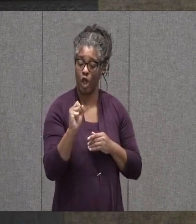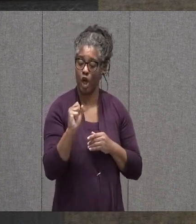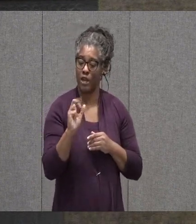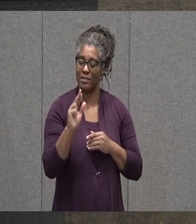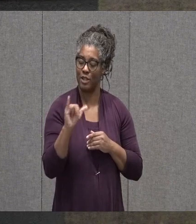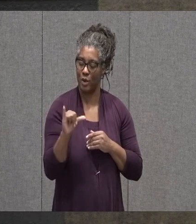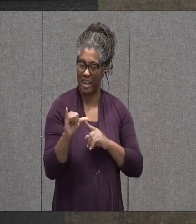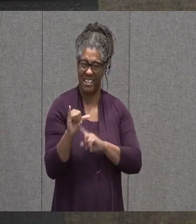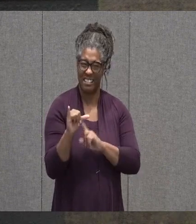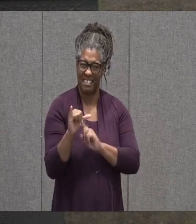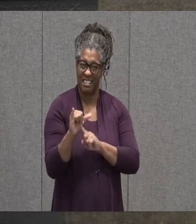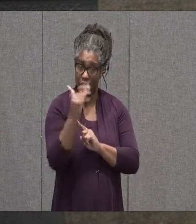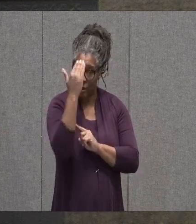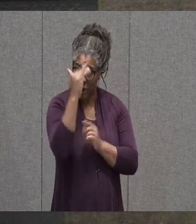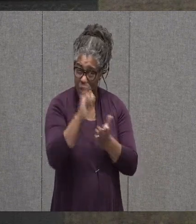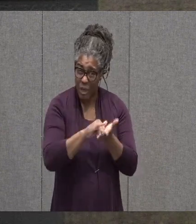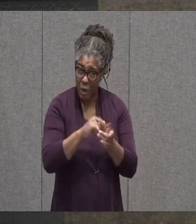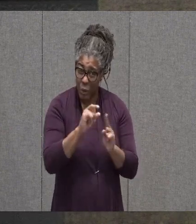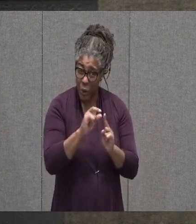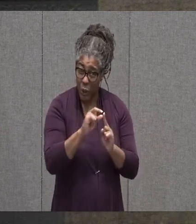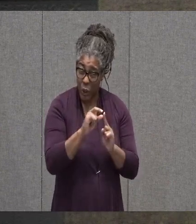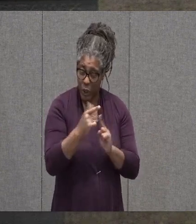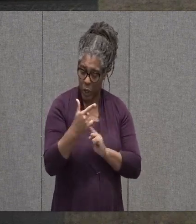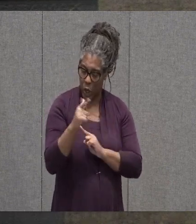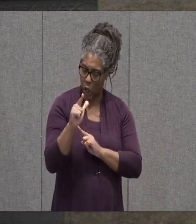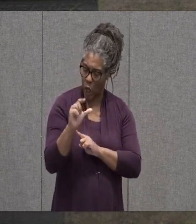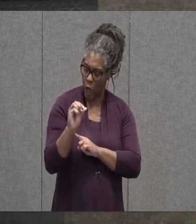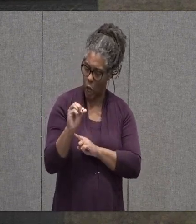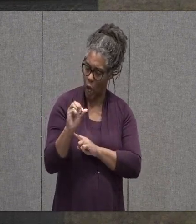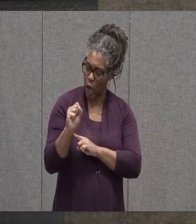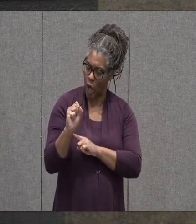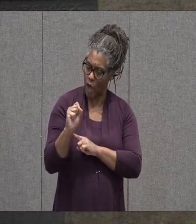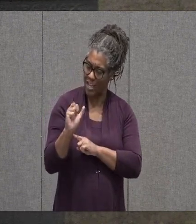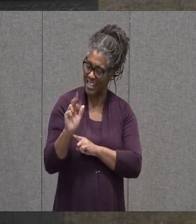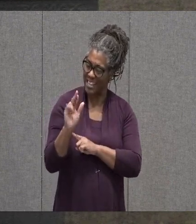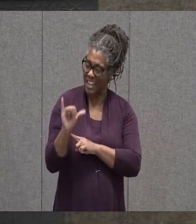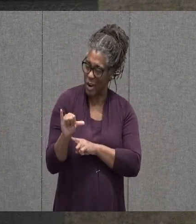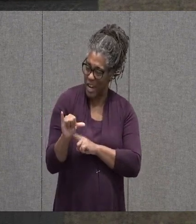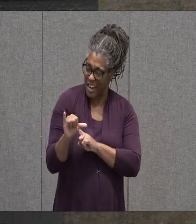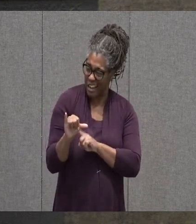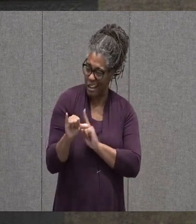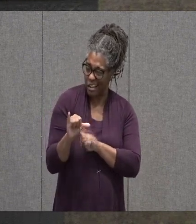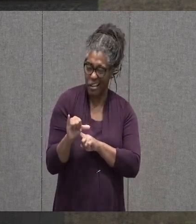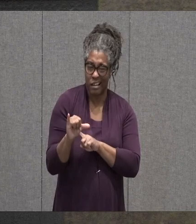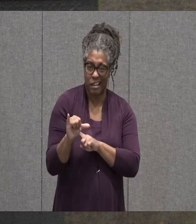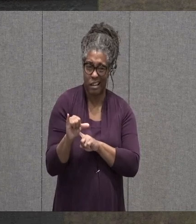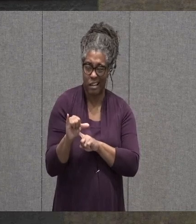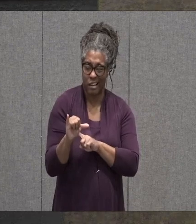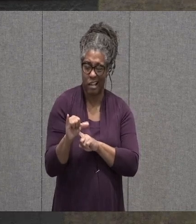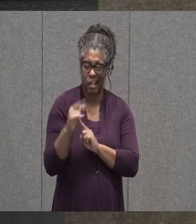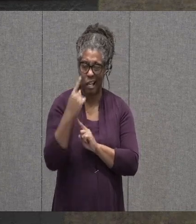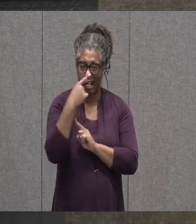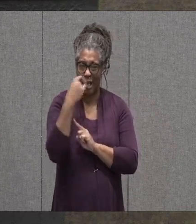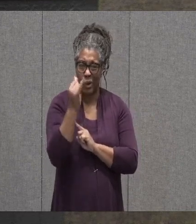It's kind of a hard one because it doesn't sound like, at least to me, what it is. But if I look on page 30,